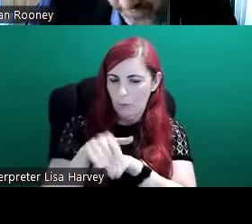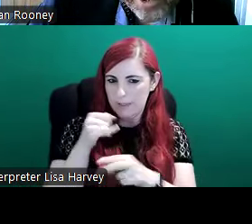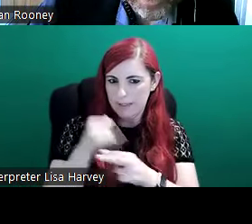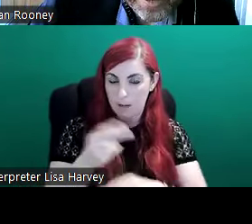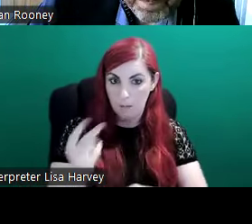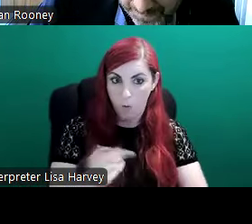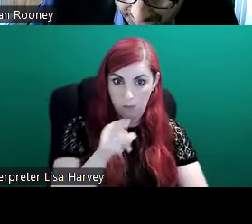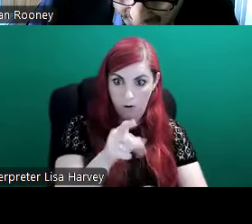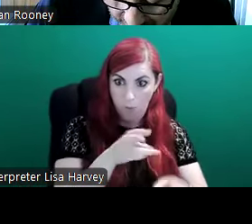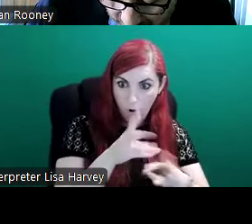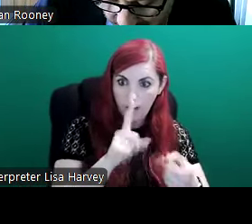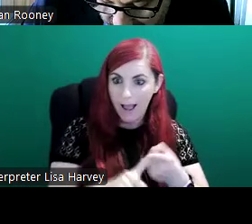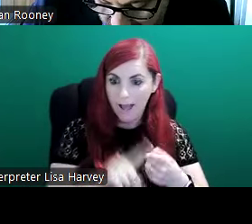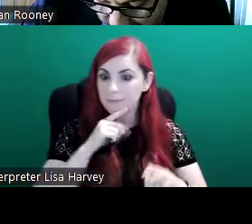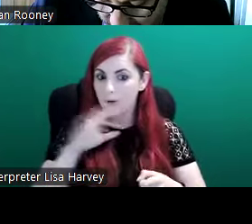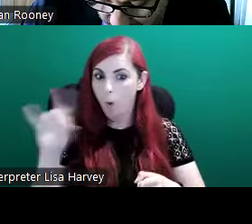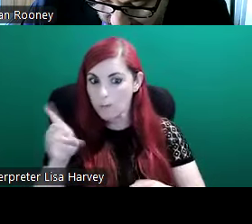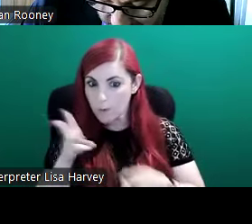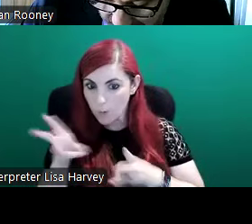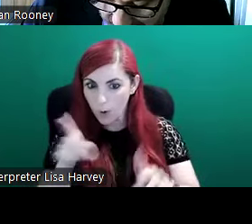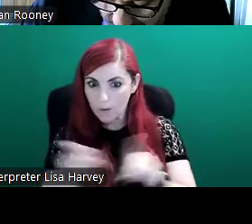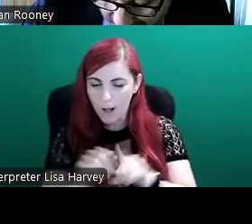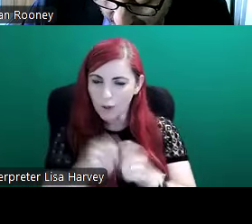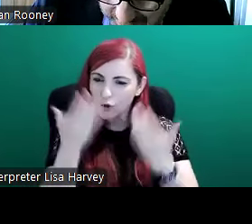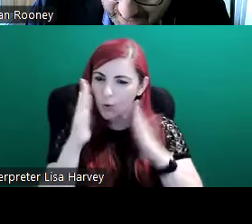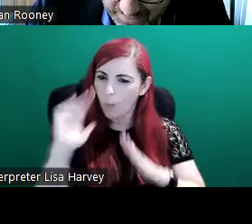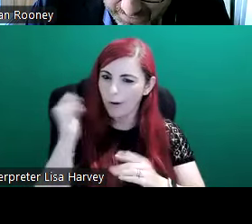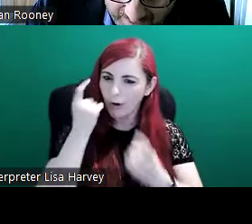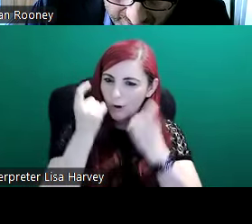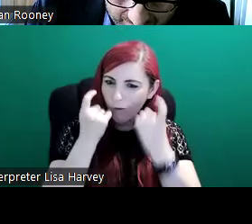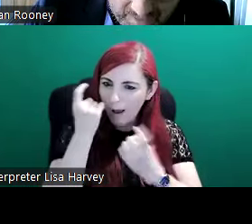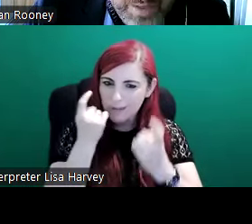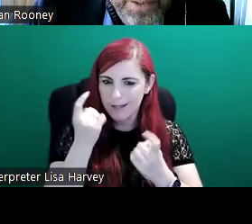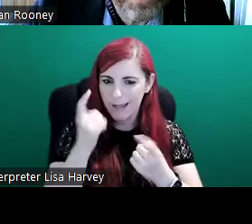inflections, demonstrating the artists' curiosity and their appetite for art of